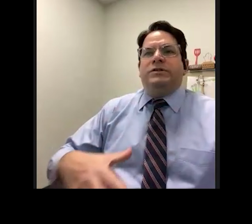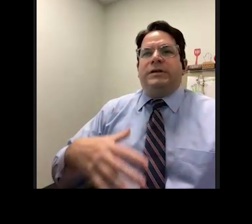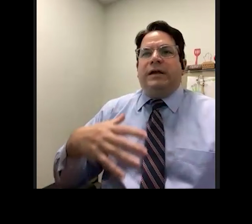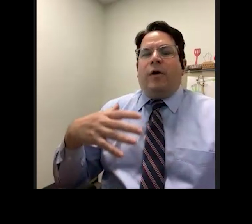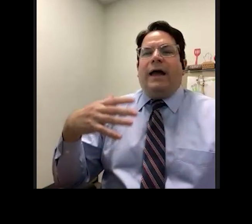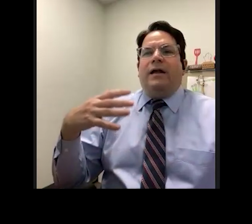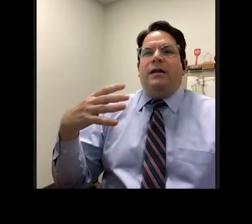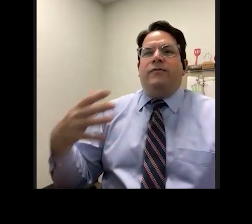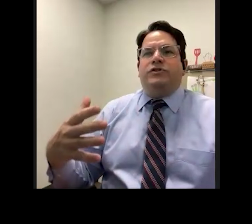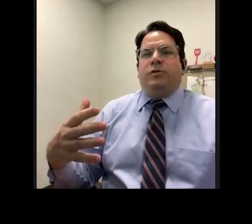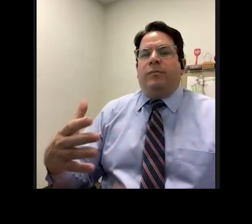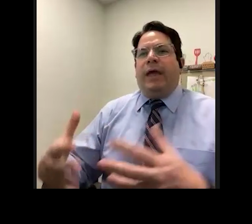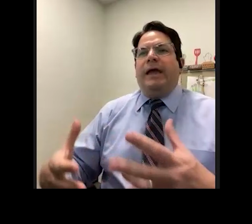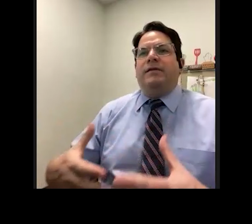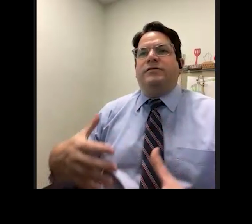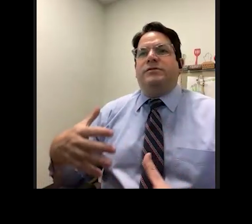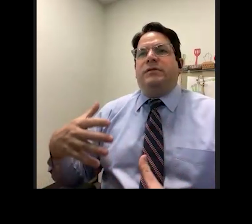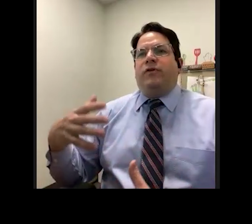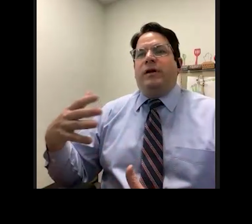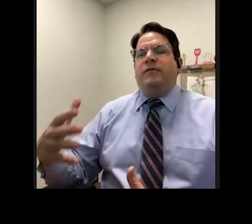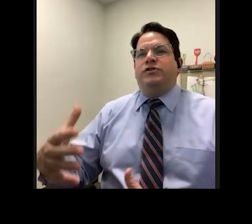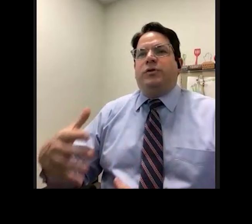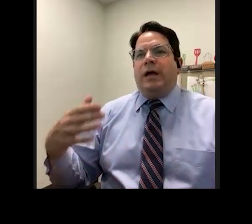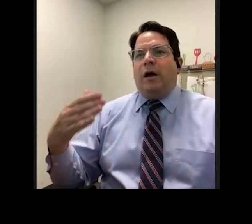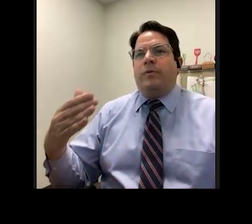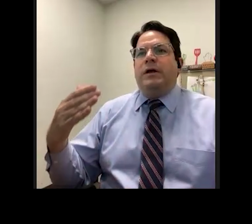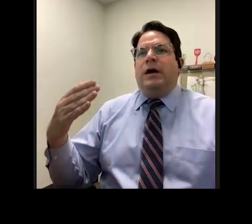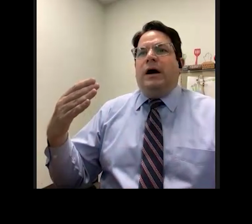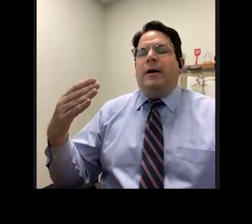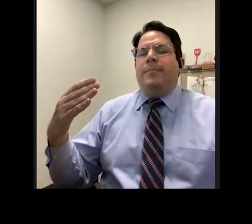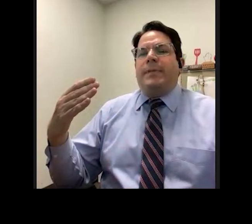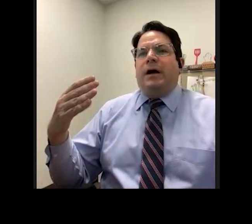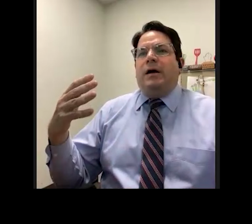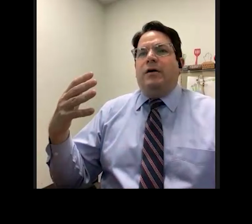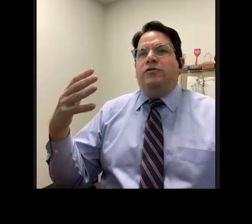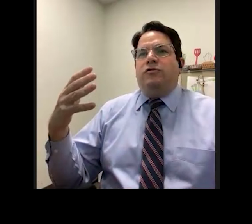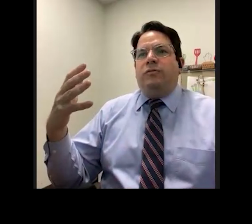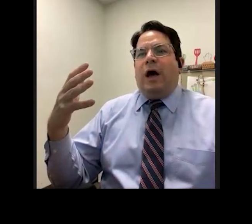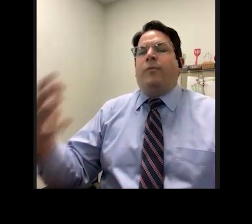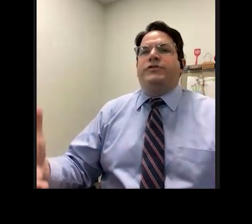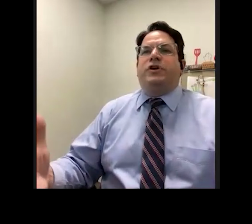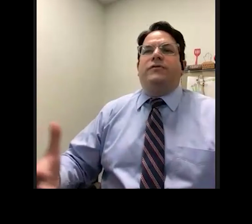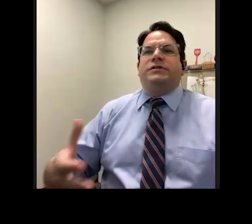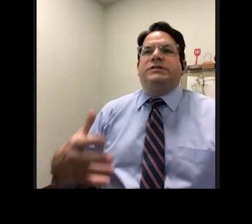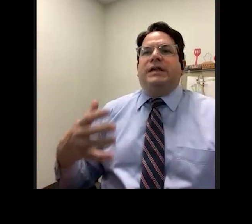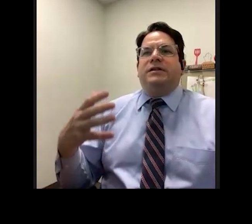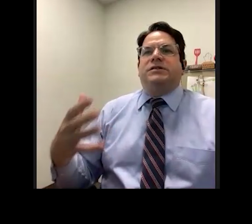I once paid for an individual to help with the services